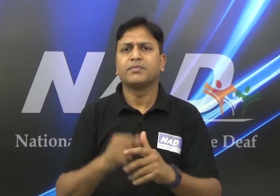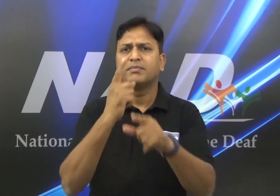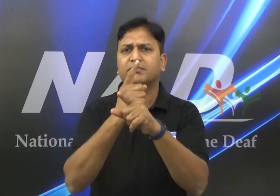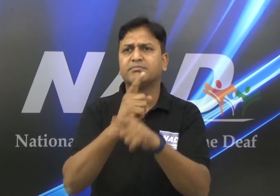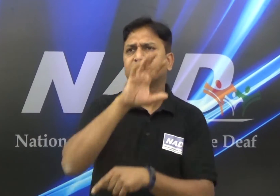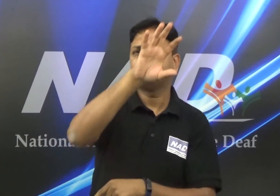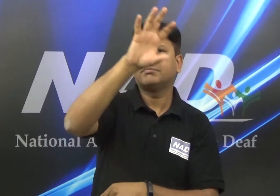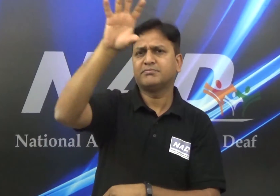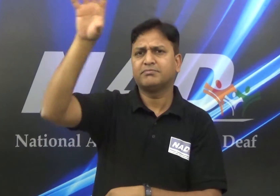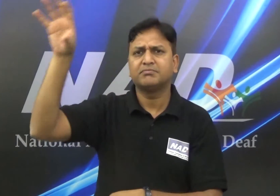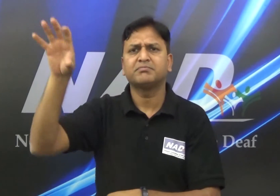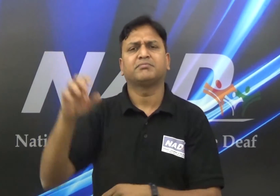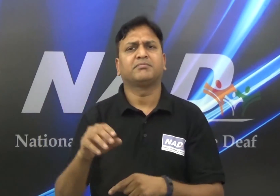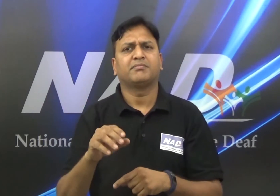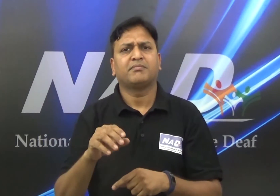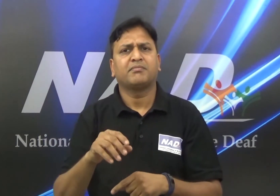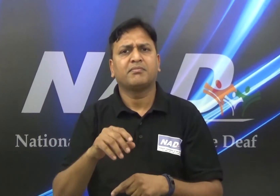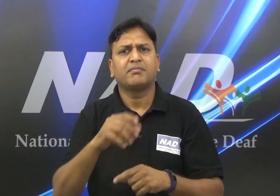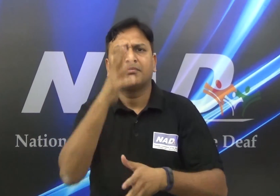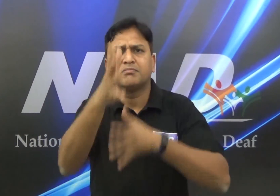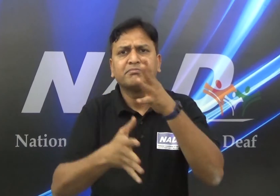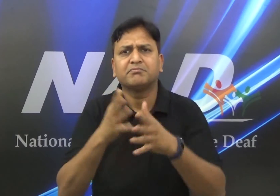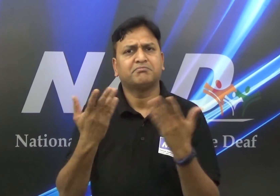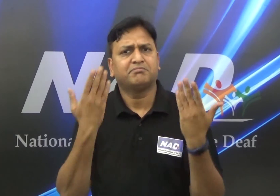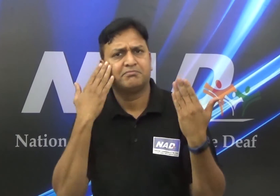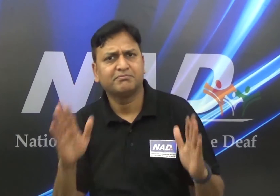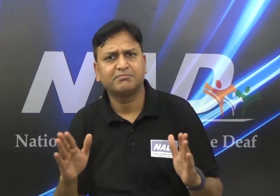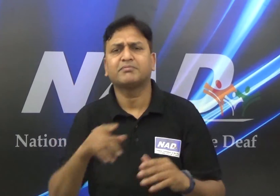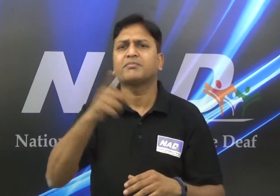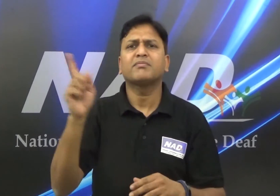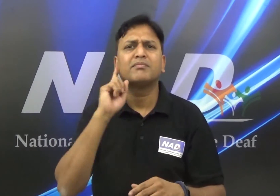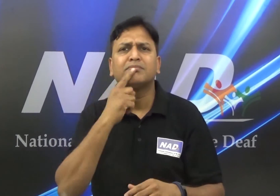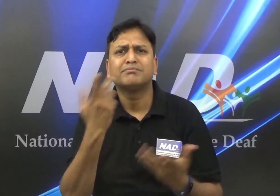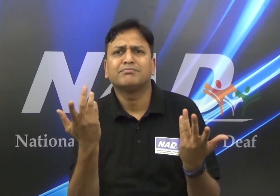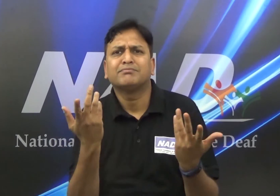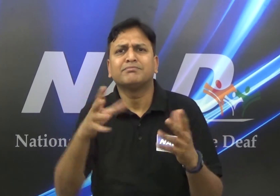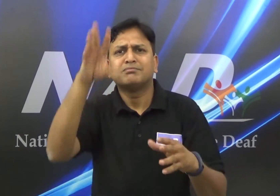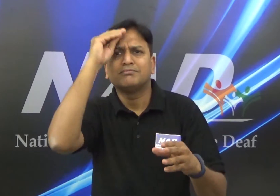Teachers in deaf school do not know sign language and they teach by speaking so it is hard for